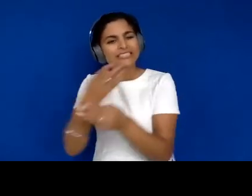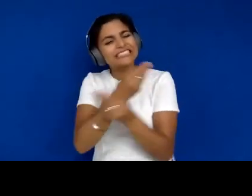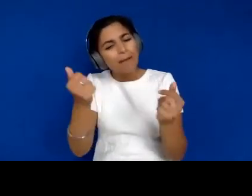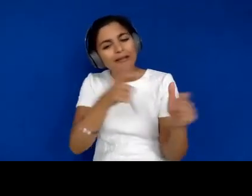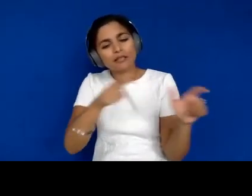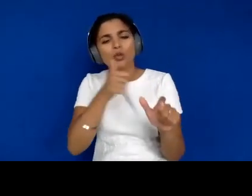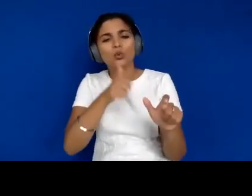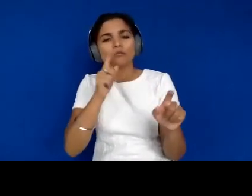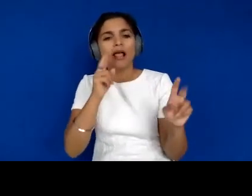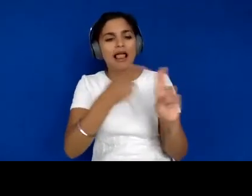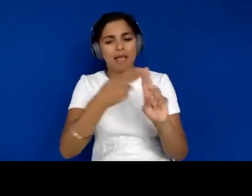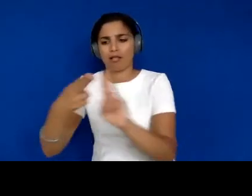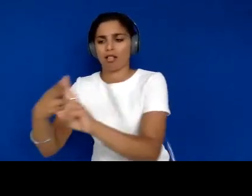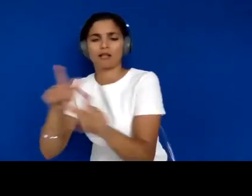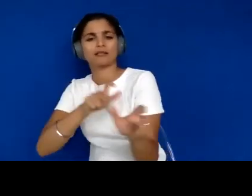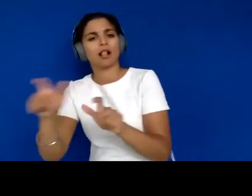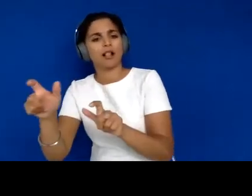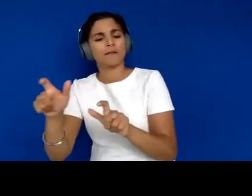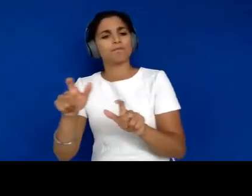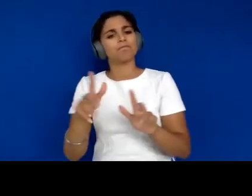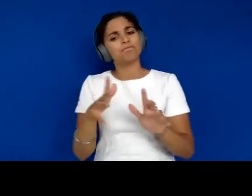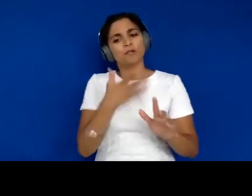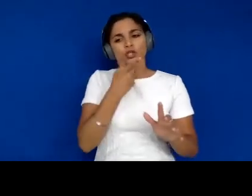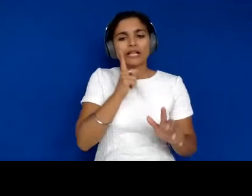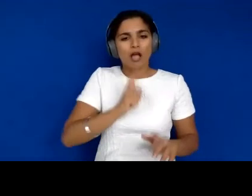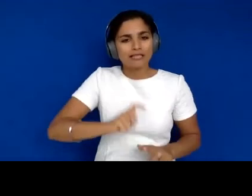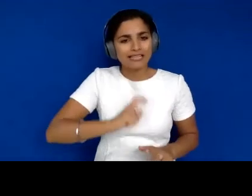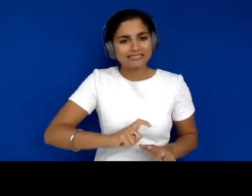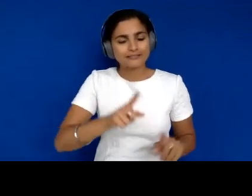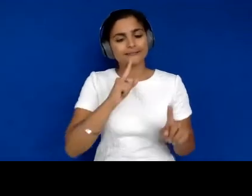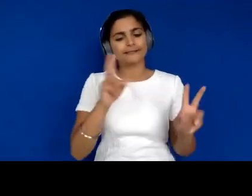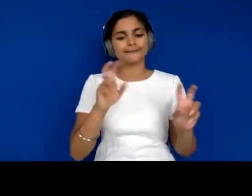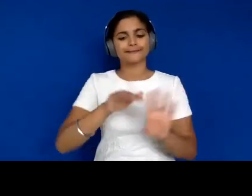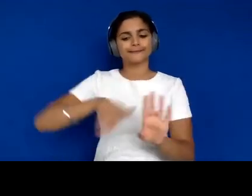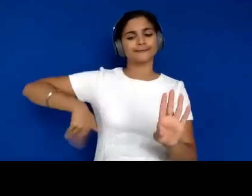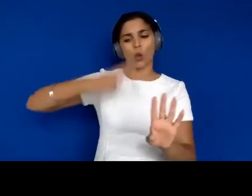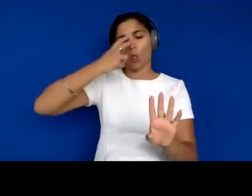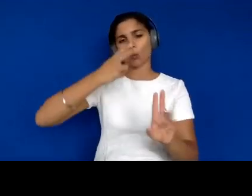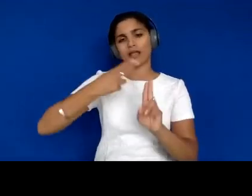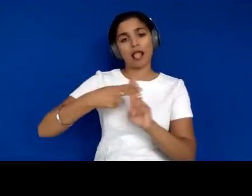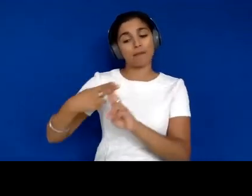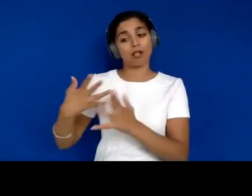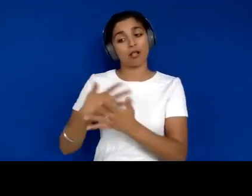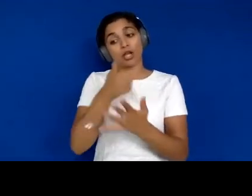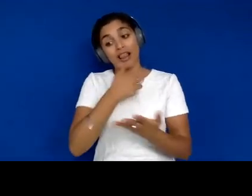behind for sexual diversity in both cases there are critics about how this